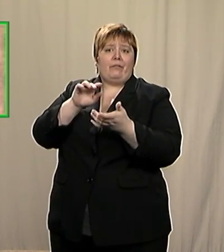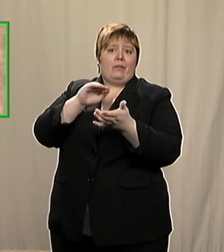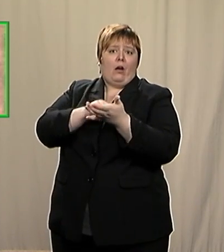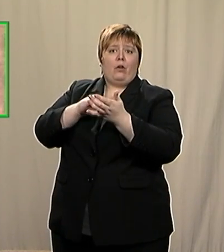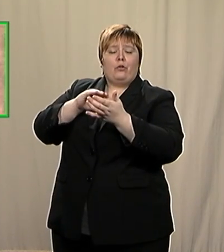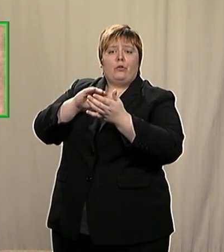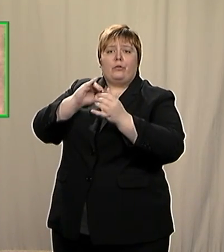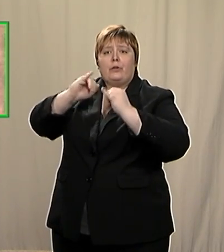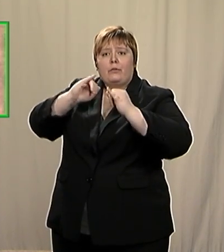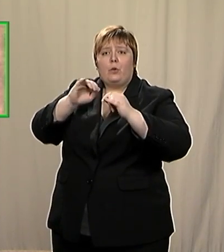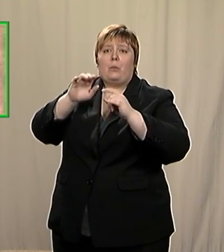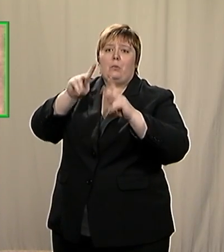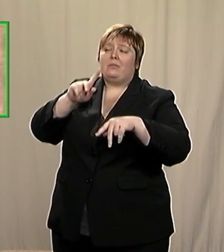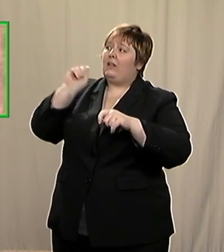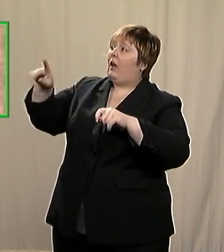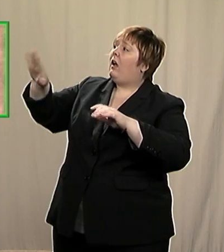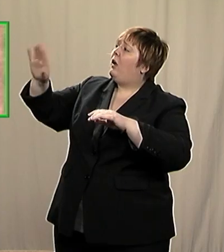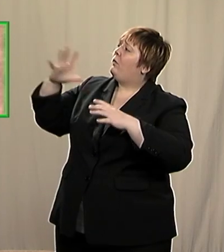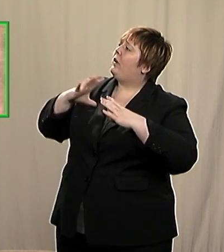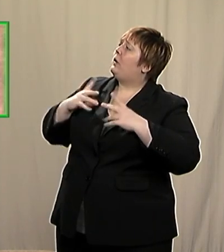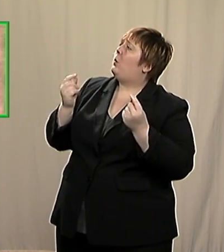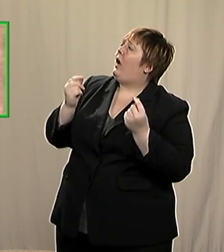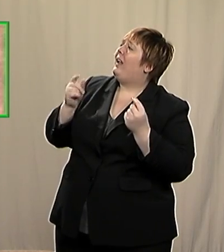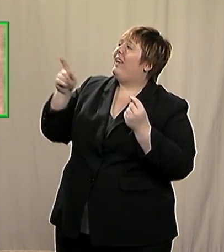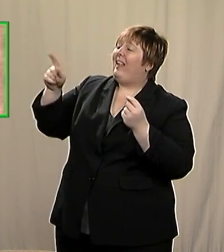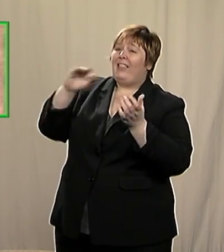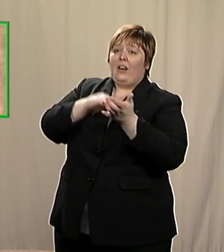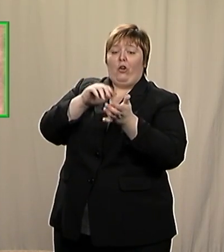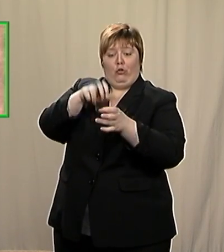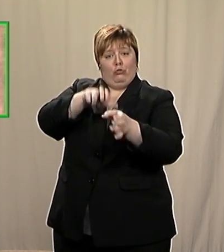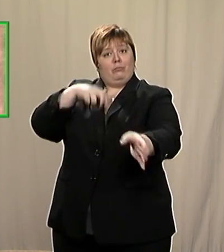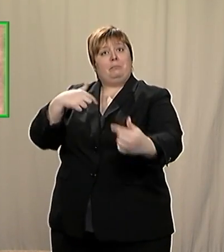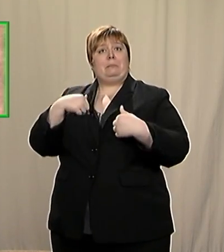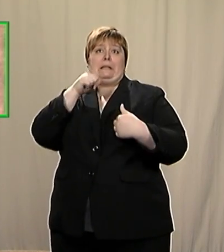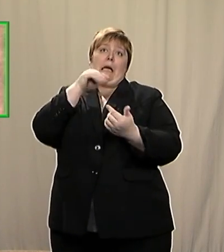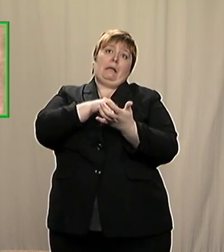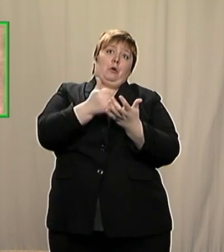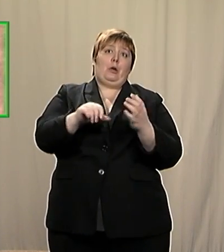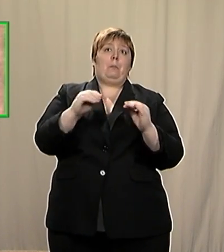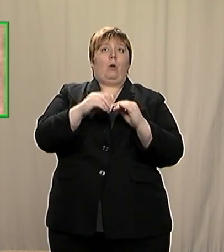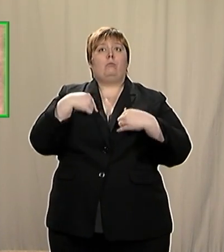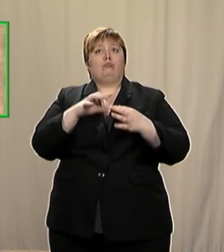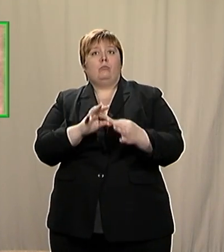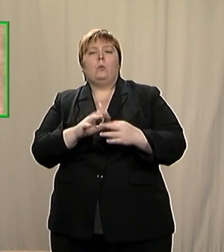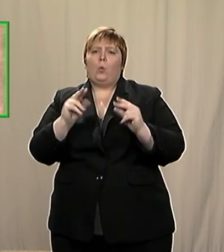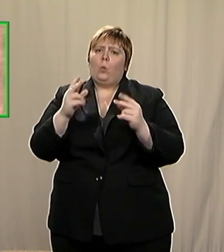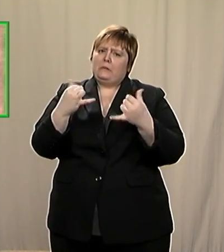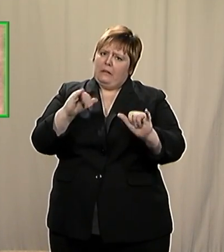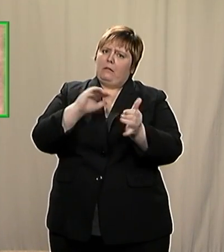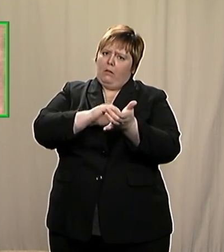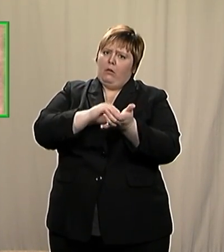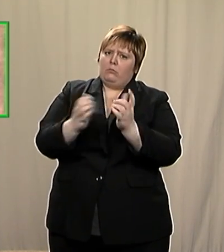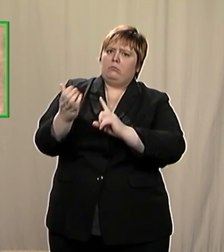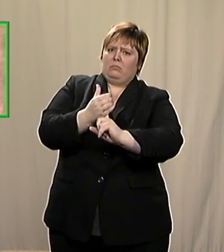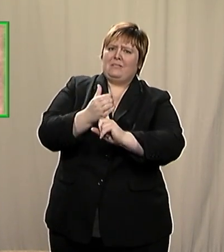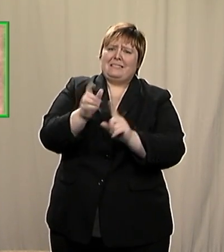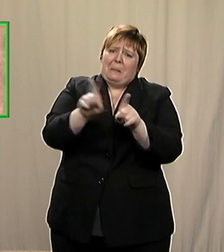about their vacation for example. They don't step out of role to answer that. They're still the doctor in that interaction. So what Peter and I tried to do is